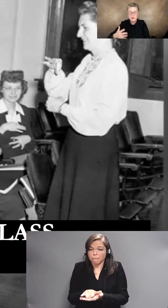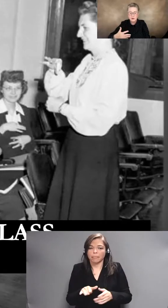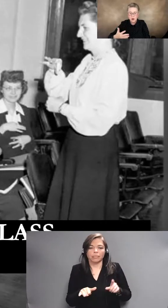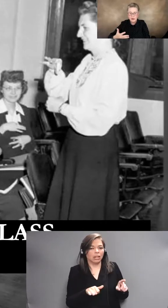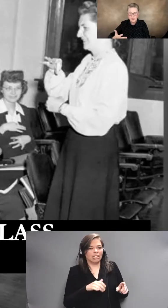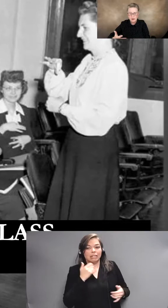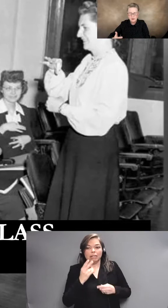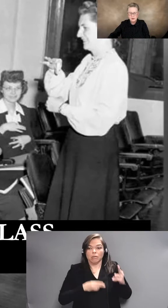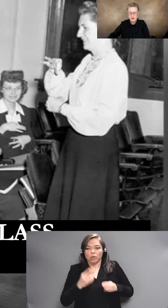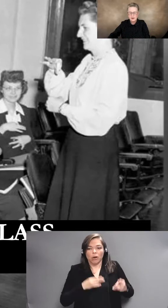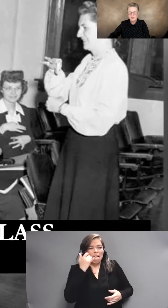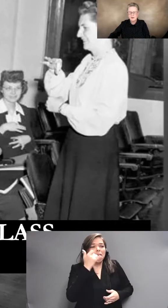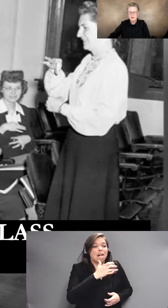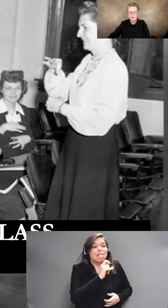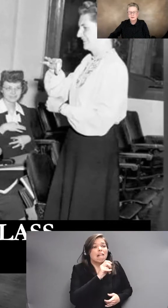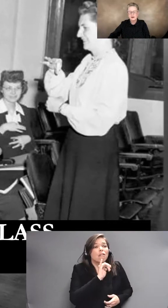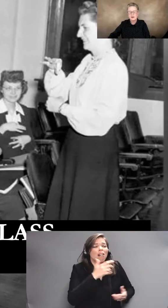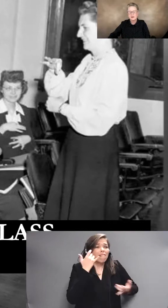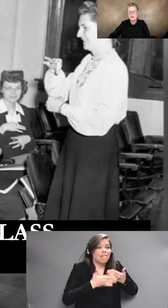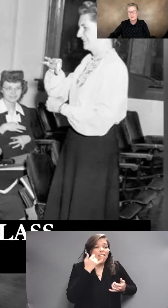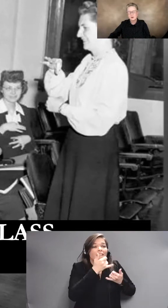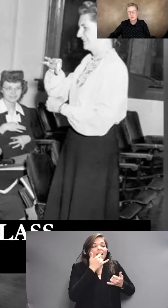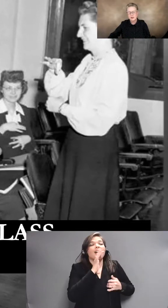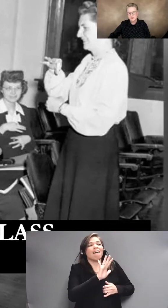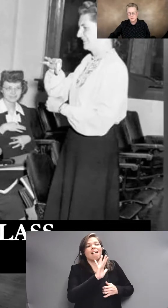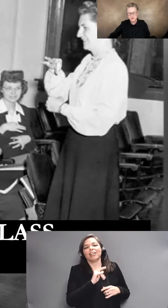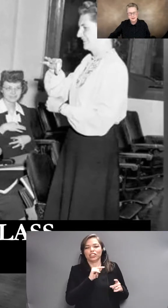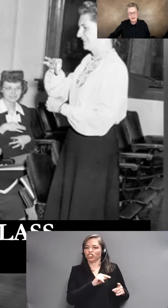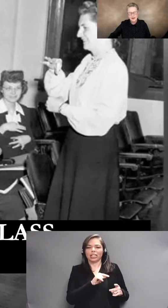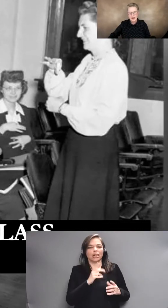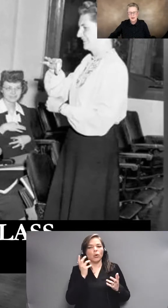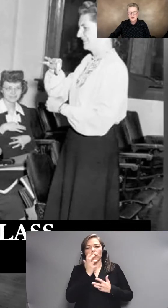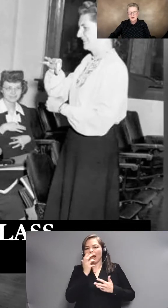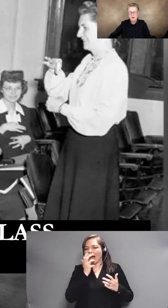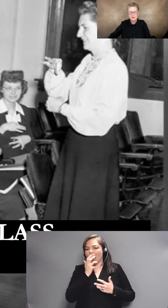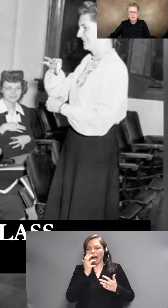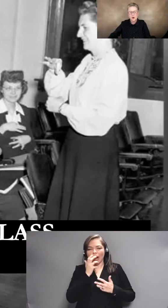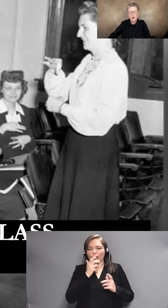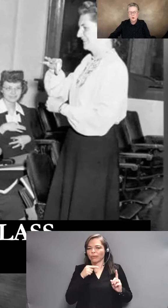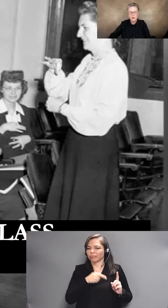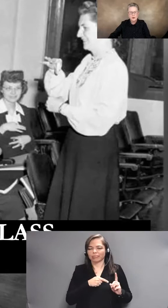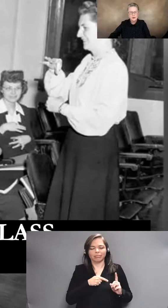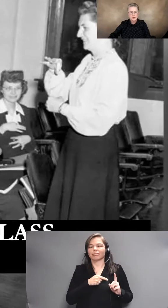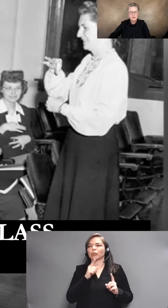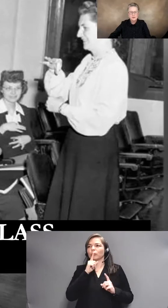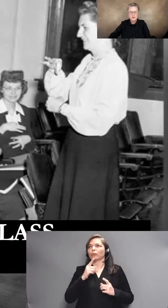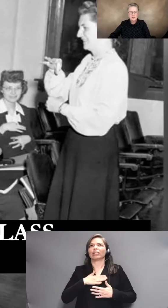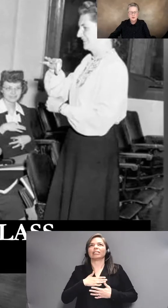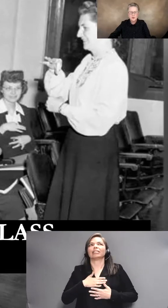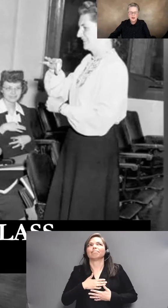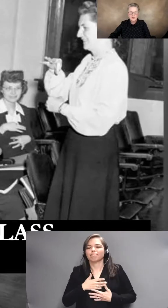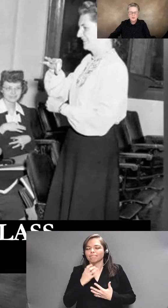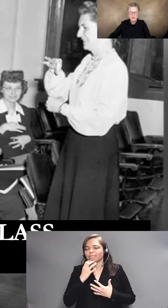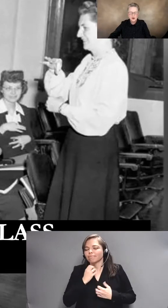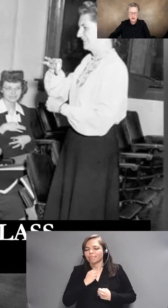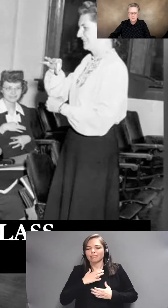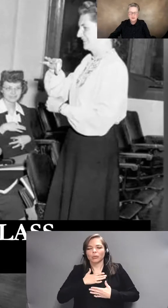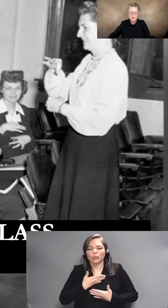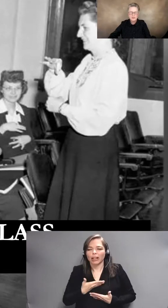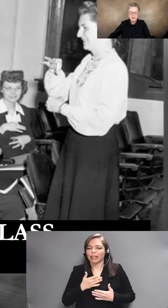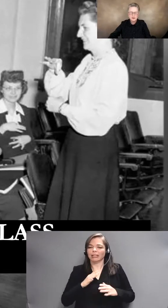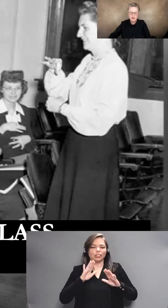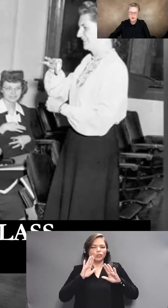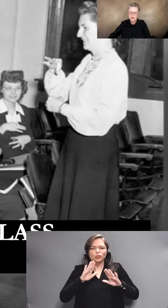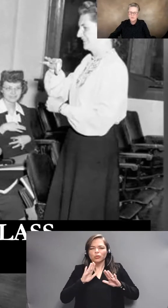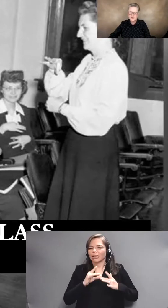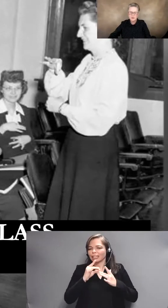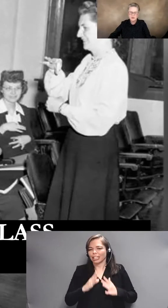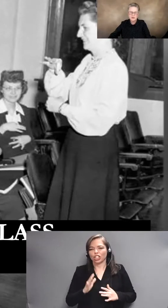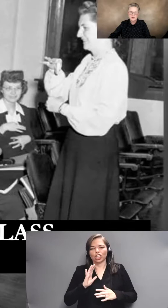and called Carol and Carol is so gracious and such a great, great leader in our field and